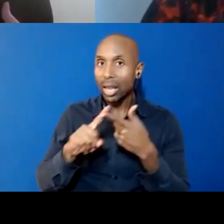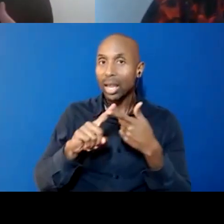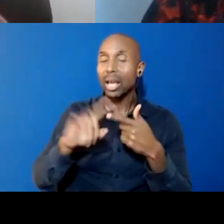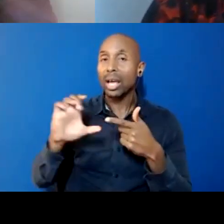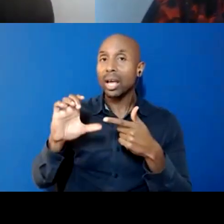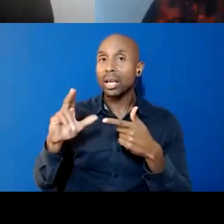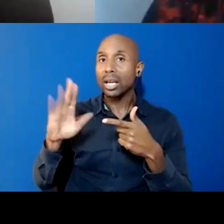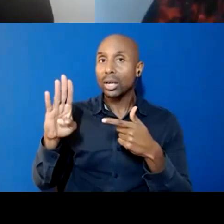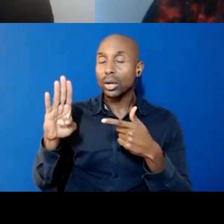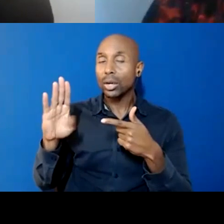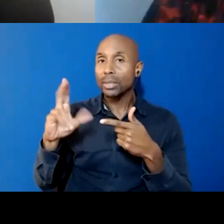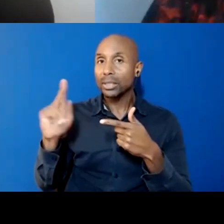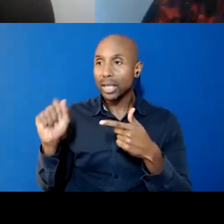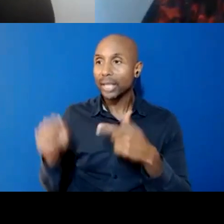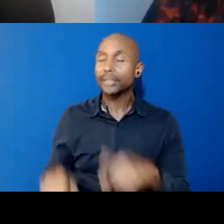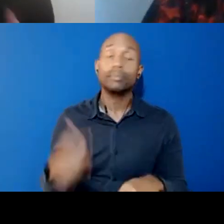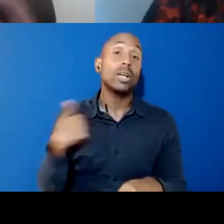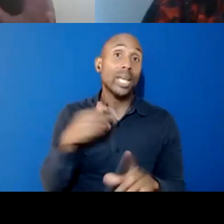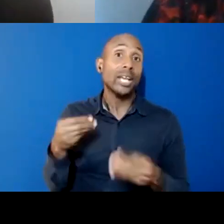out of the court budget of our education abroad funds.